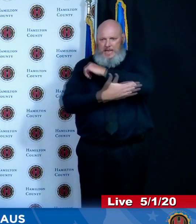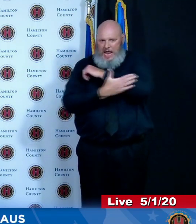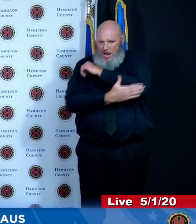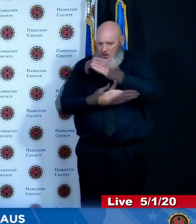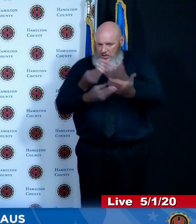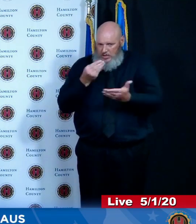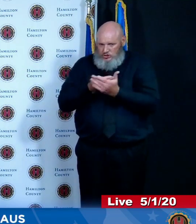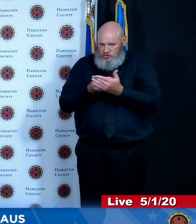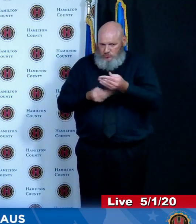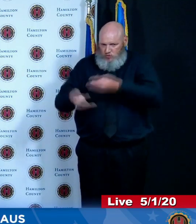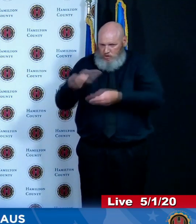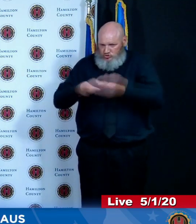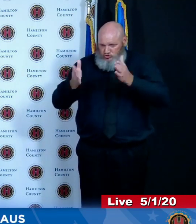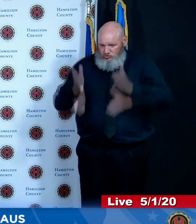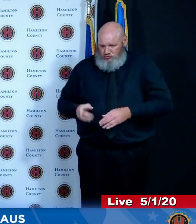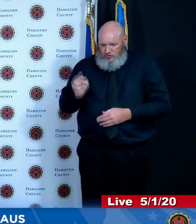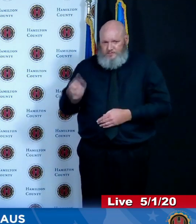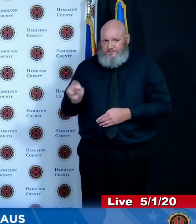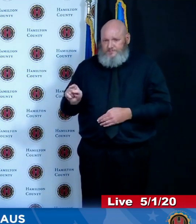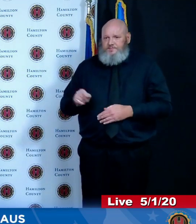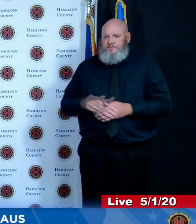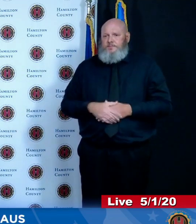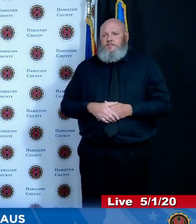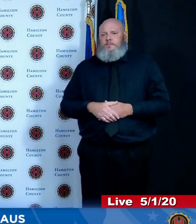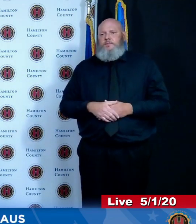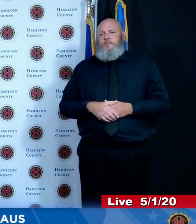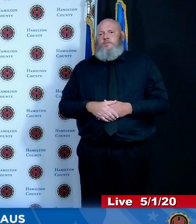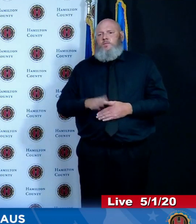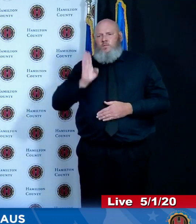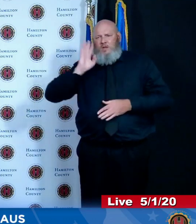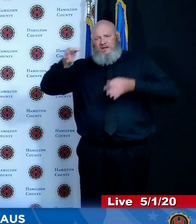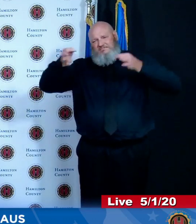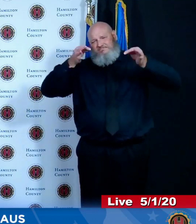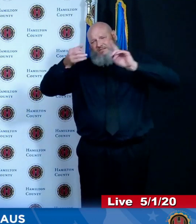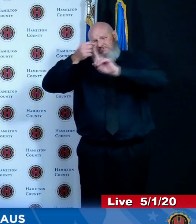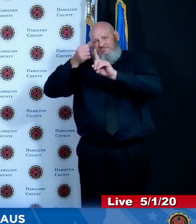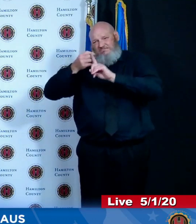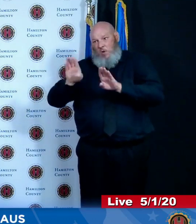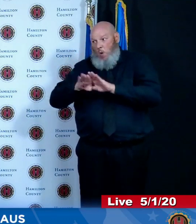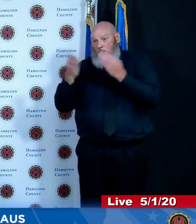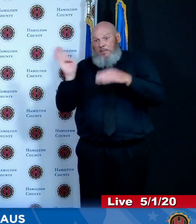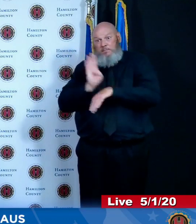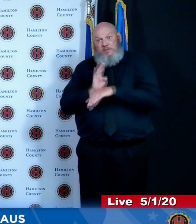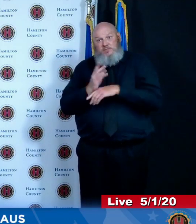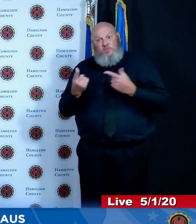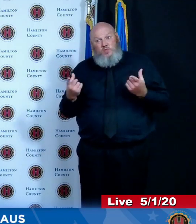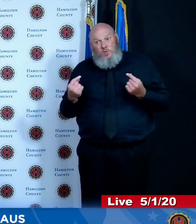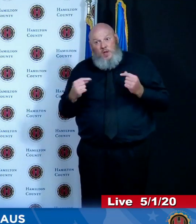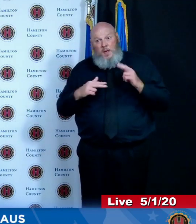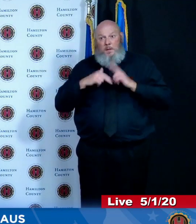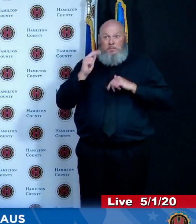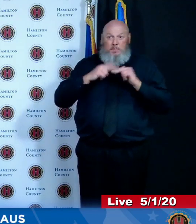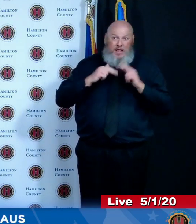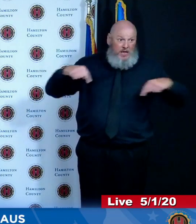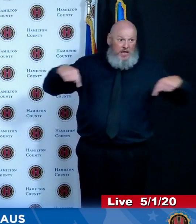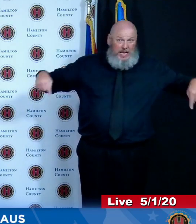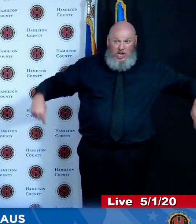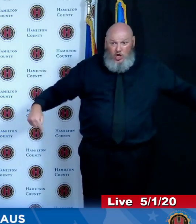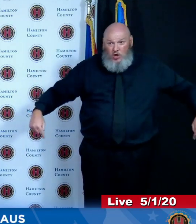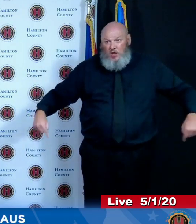employ to start to open up some of the buildings start to open up some of the services that would be available by way of the county it's going to be I'll tell